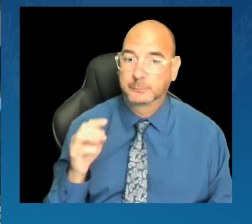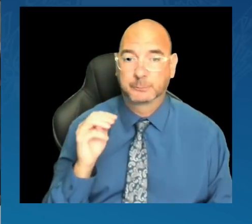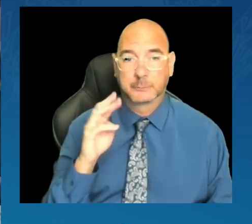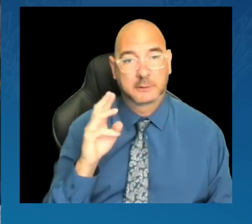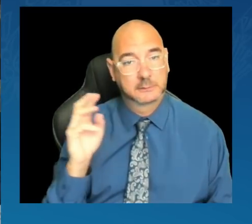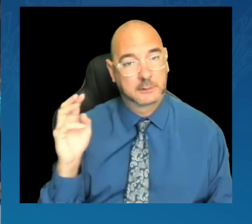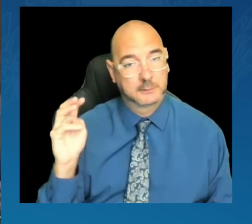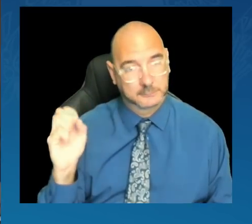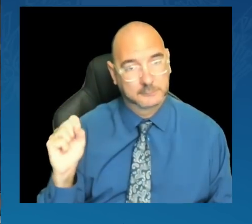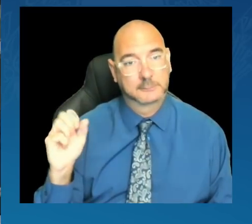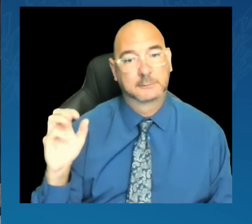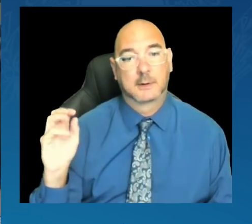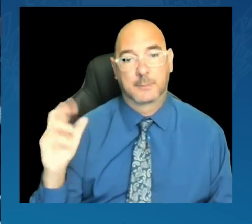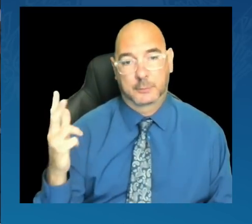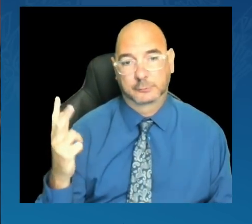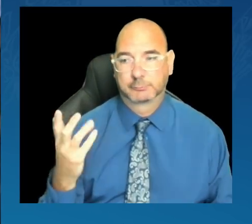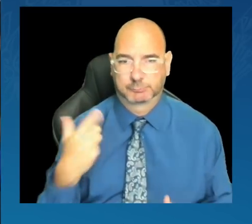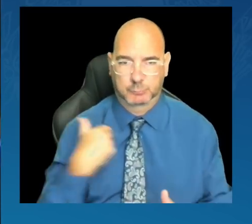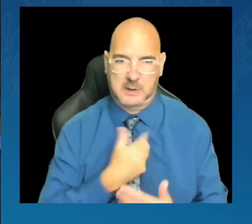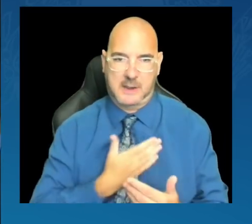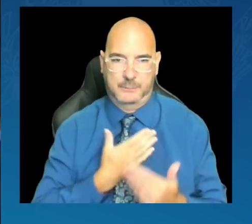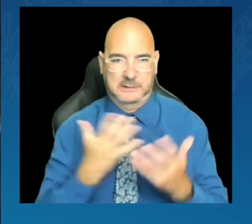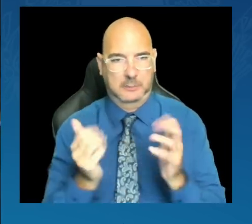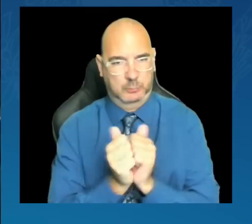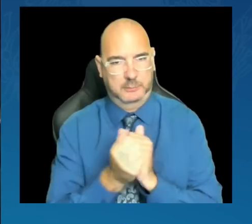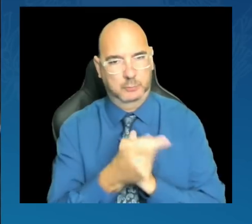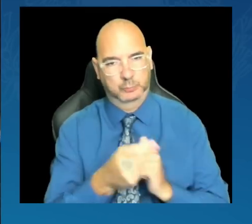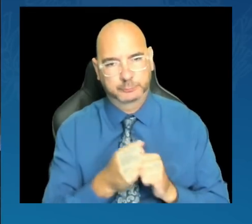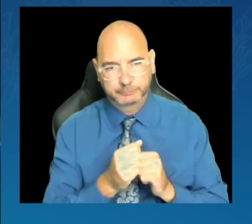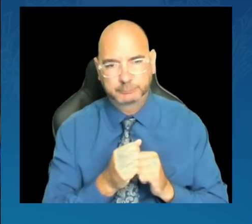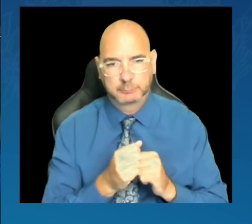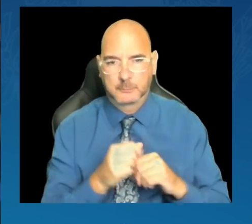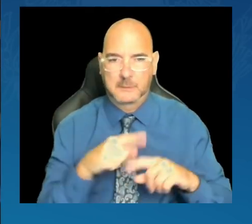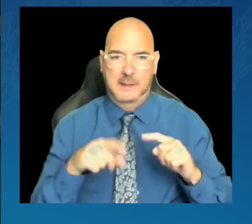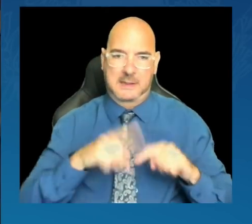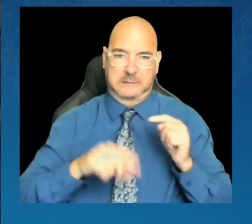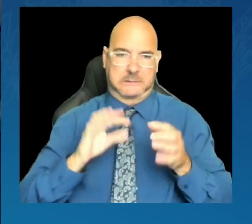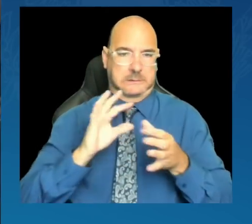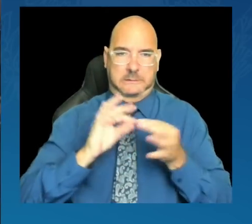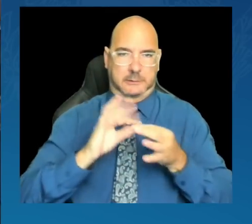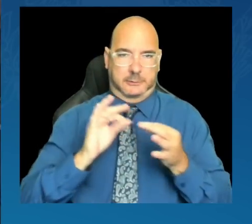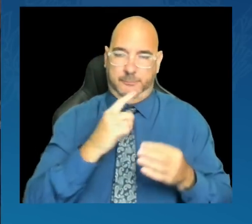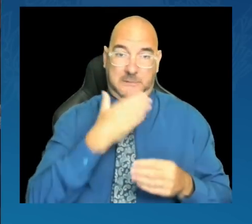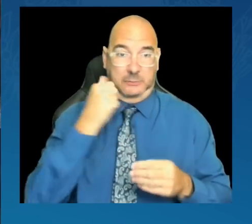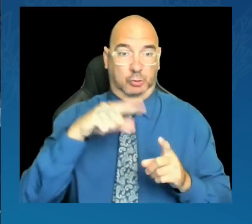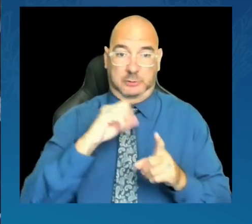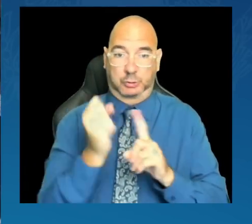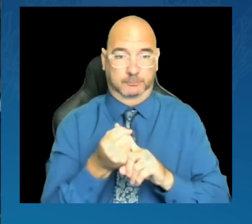Although I can't say this is for the best circumstances, I will love my state to be in the spotlight